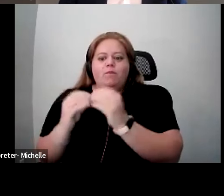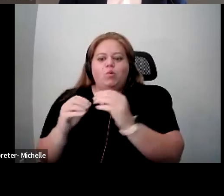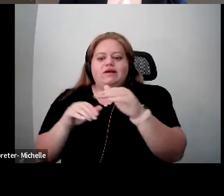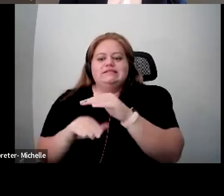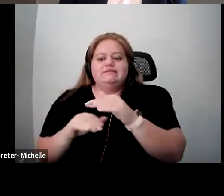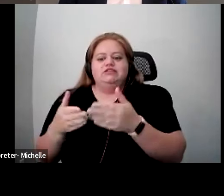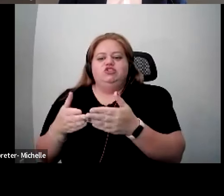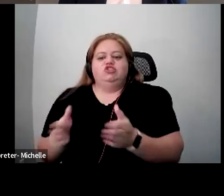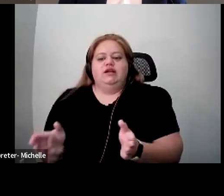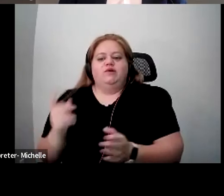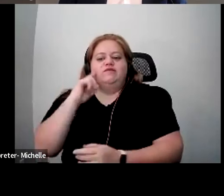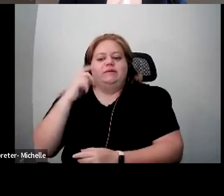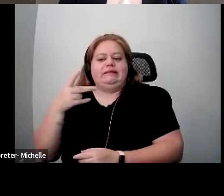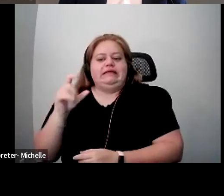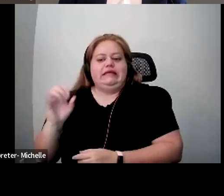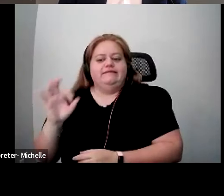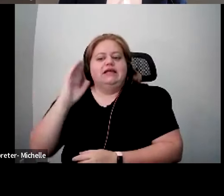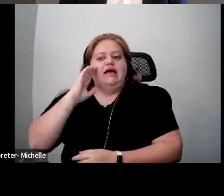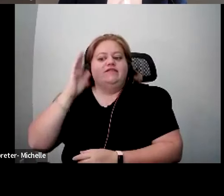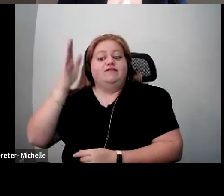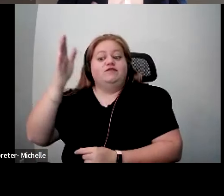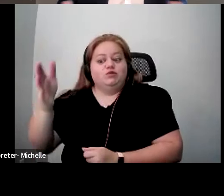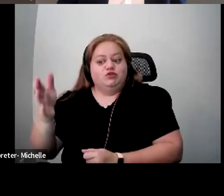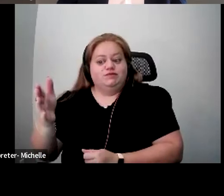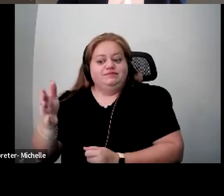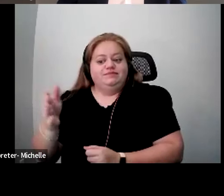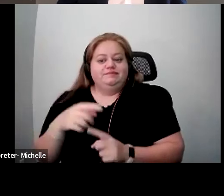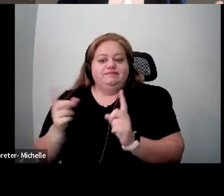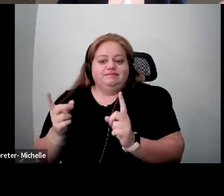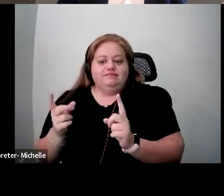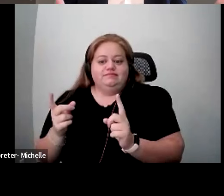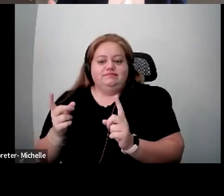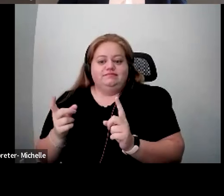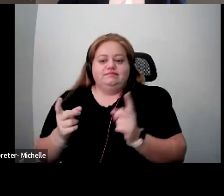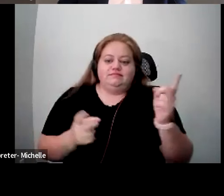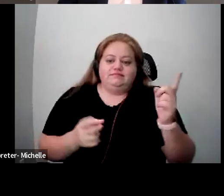in the future. So I guess in-- but that is-- and this is mentioned by Tony, Mick, Deyan.